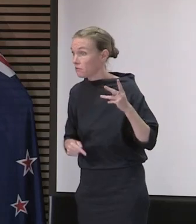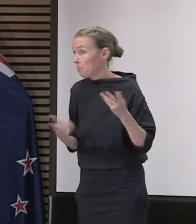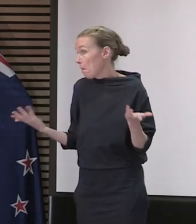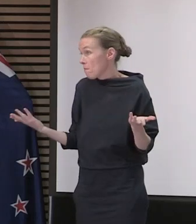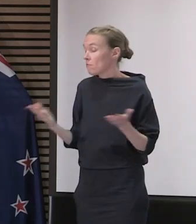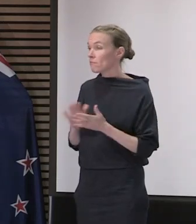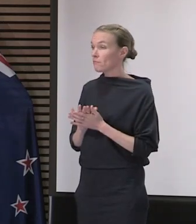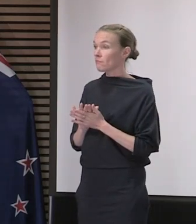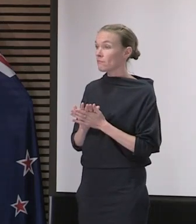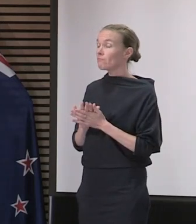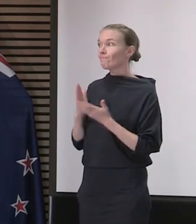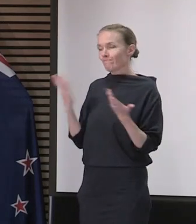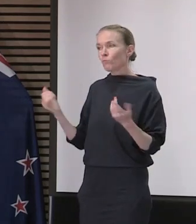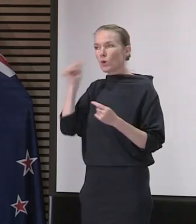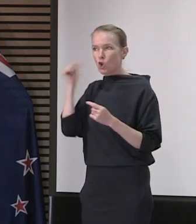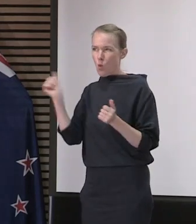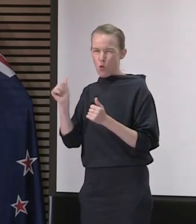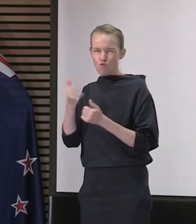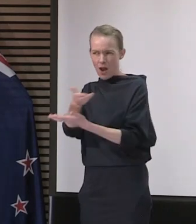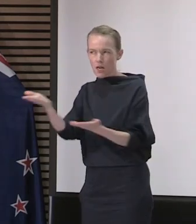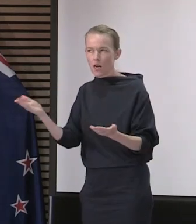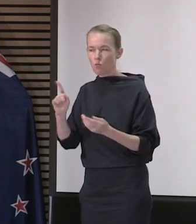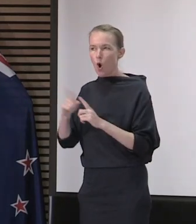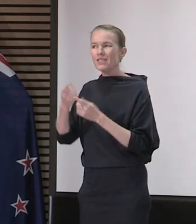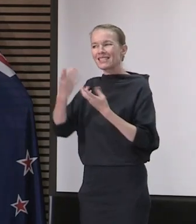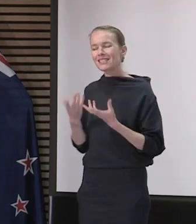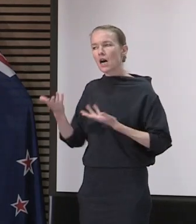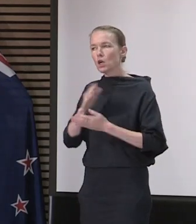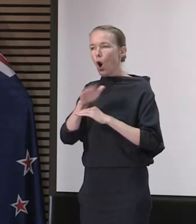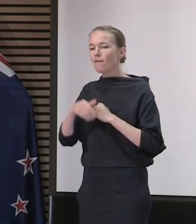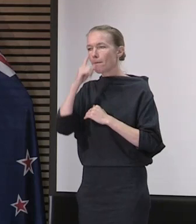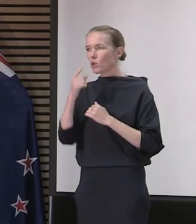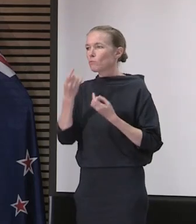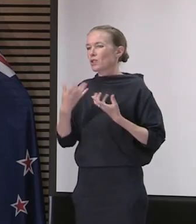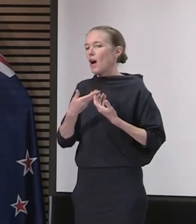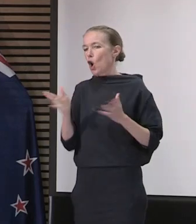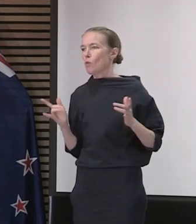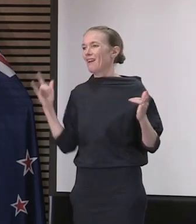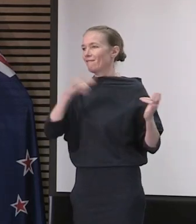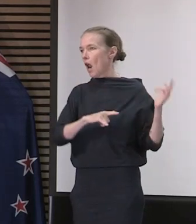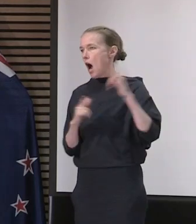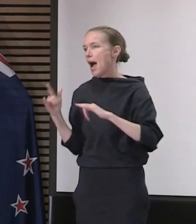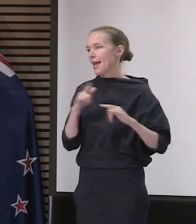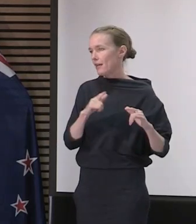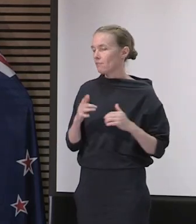which issues were discussed. As you can imagine, of great interest is of course the idea of a trans-Tasman bubble which